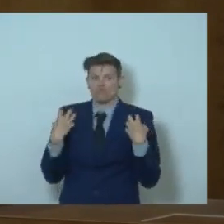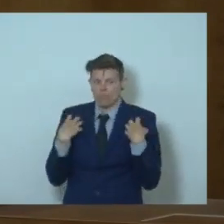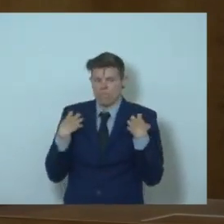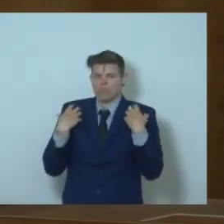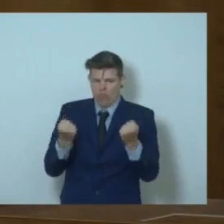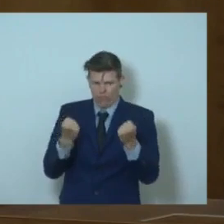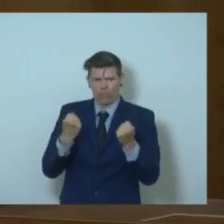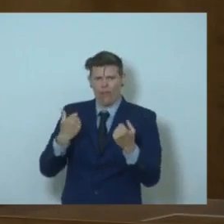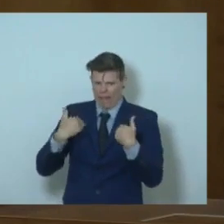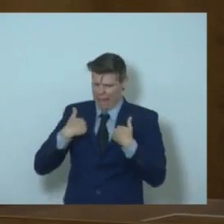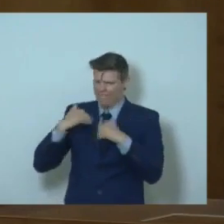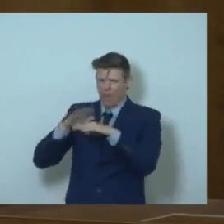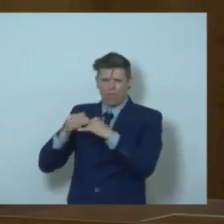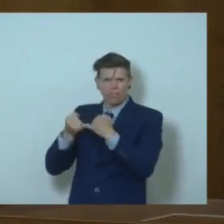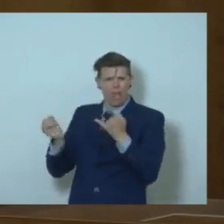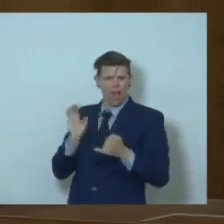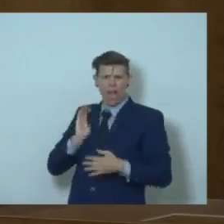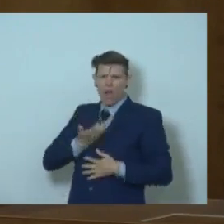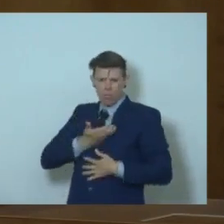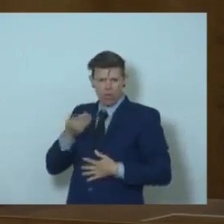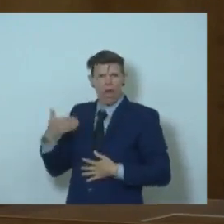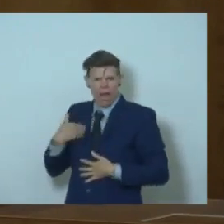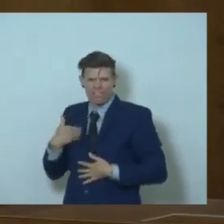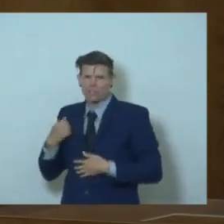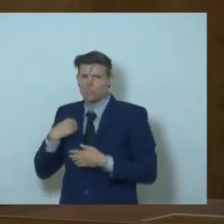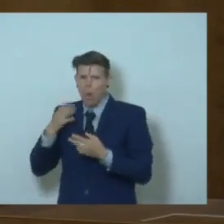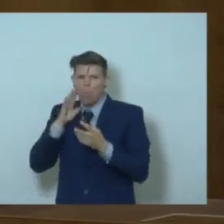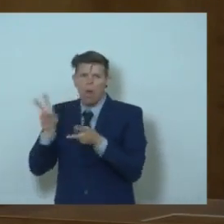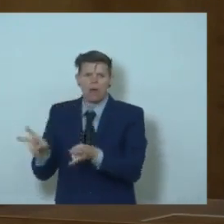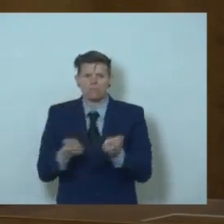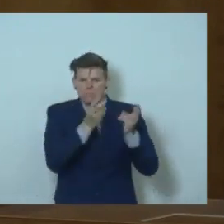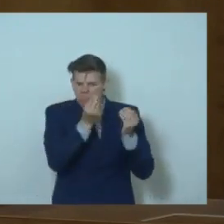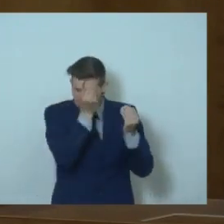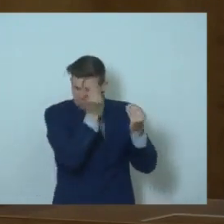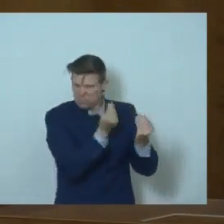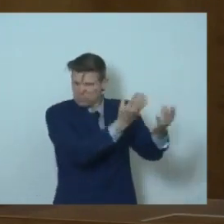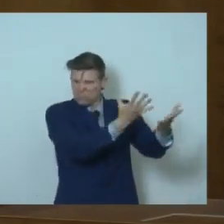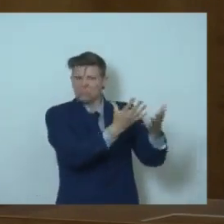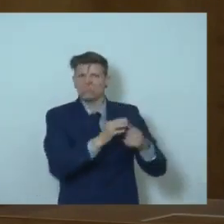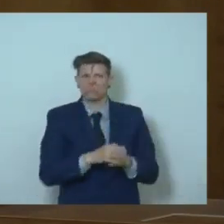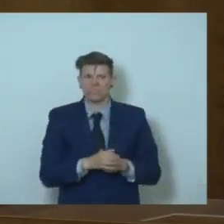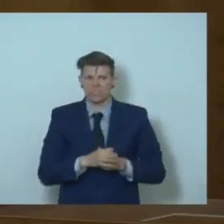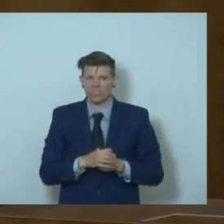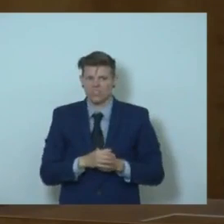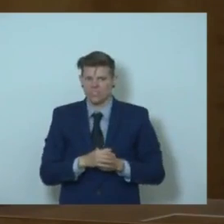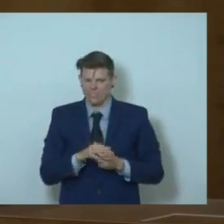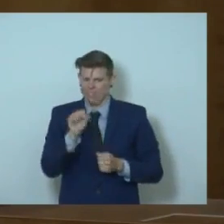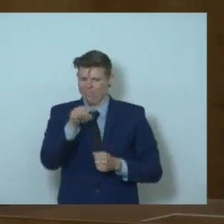SO WE’LL GET BACK WITH THEM RECOVERED PATIENTS. I NEVER REPORT THAT’S ONLINE NOW.